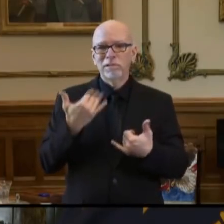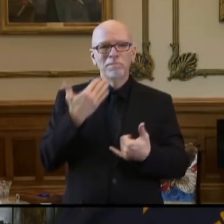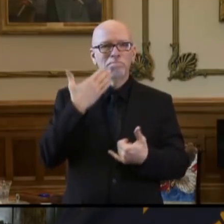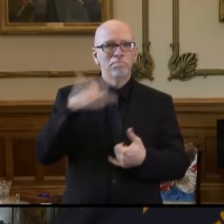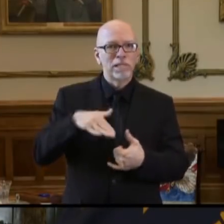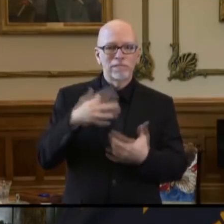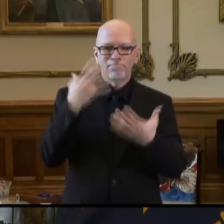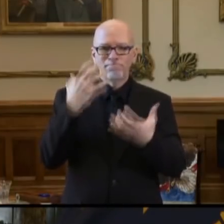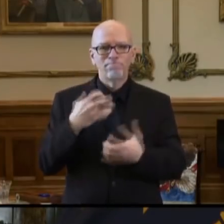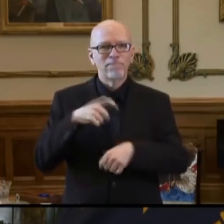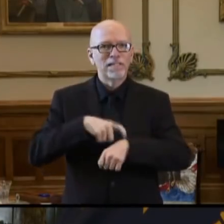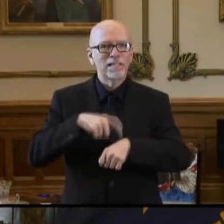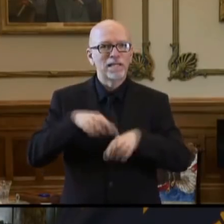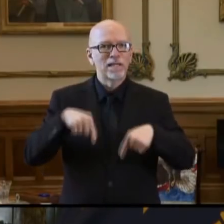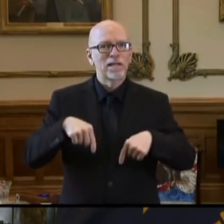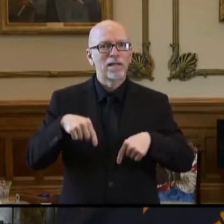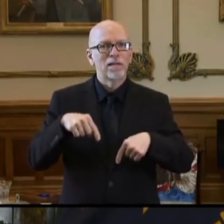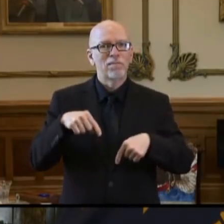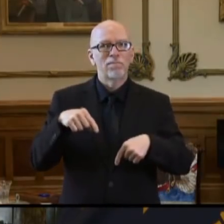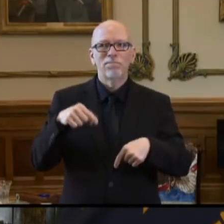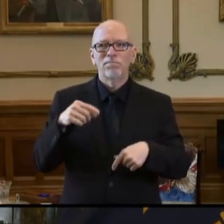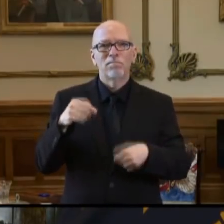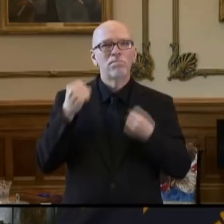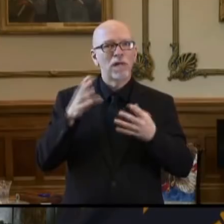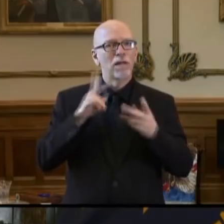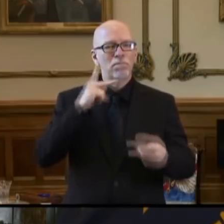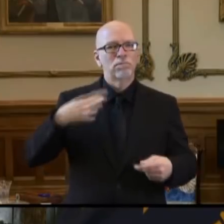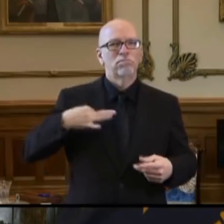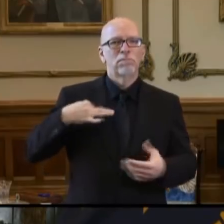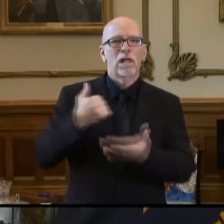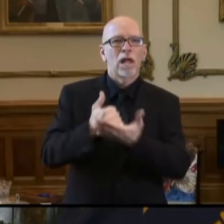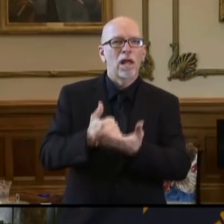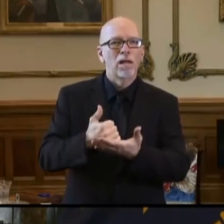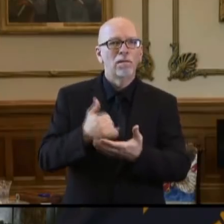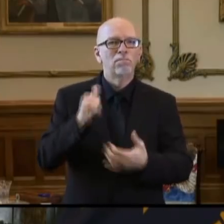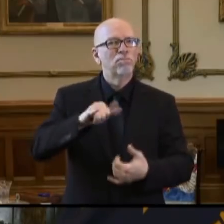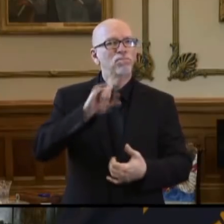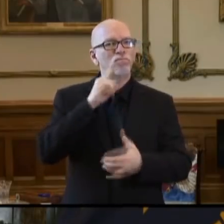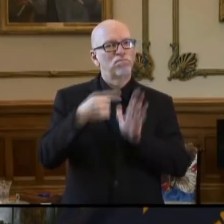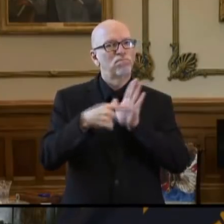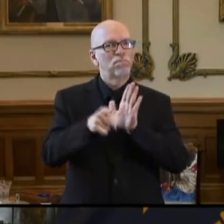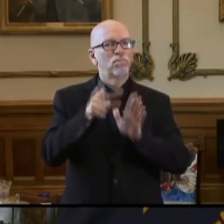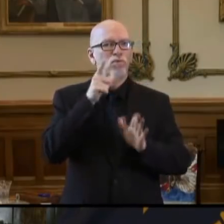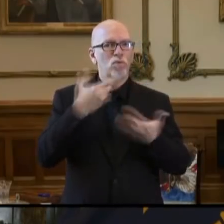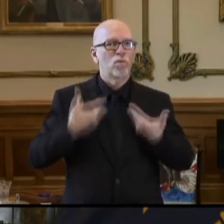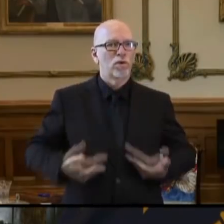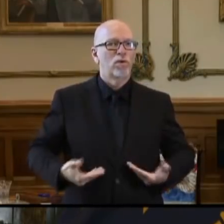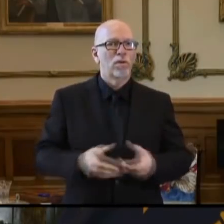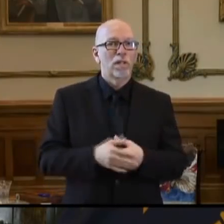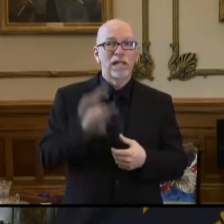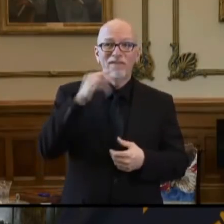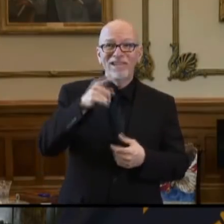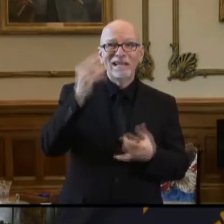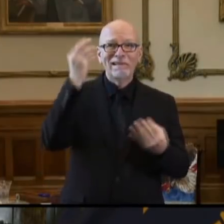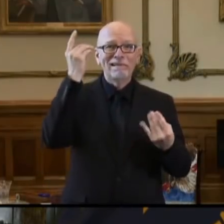CONSIDER OUR GREATEST HOUR OF NEED. THIS IS REFLECTIVE OF WHO